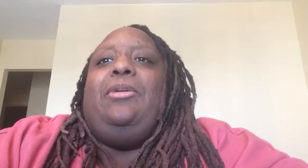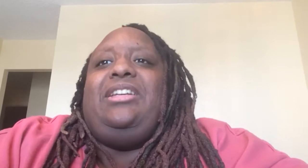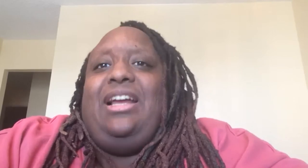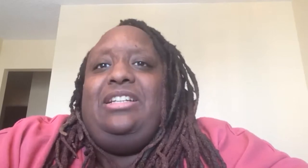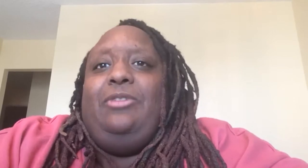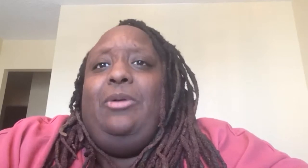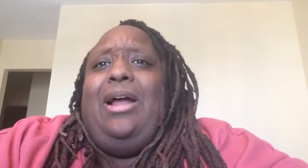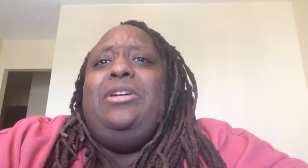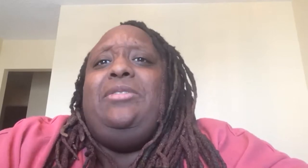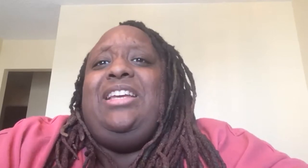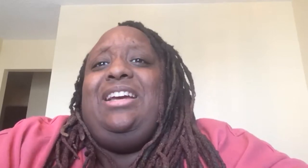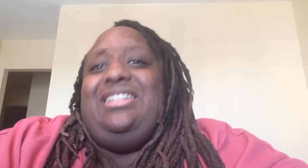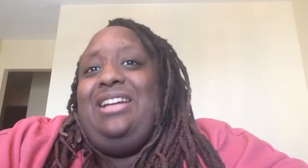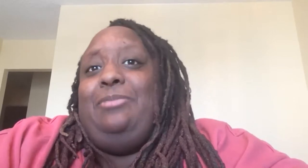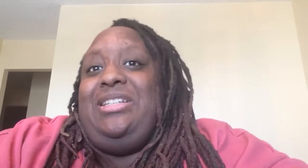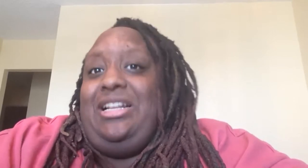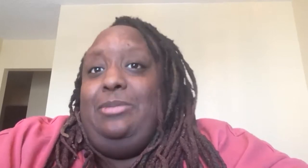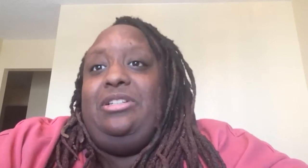I wouldn’t even say excited, but desperate to vote.